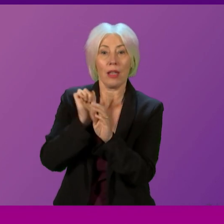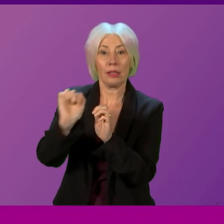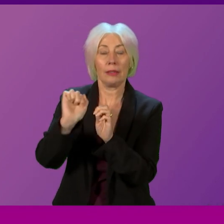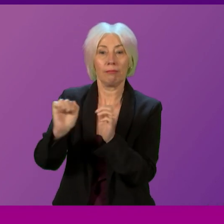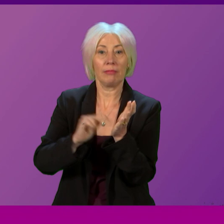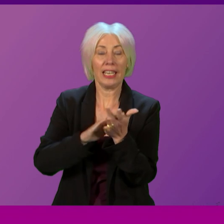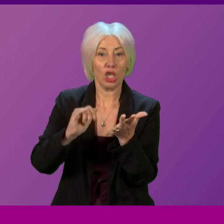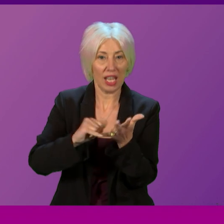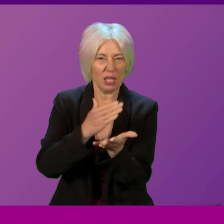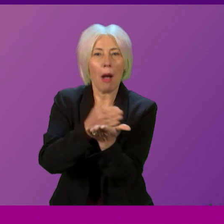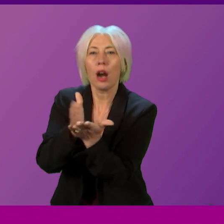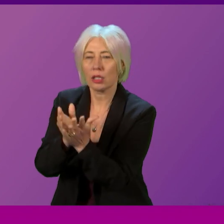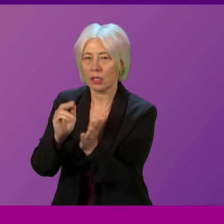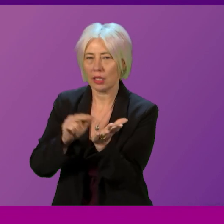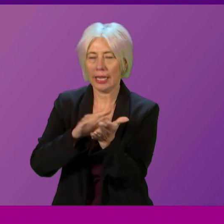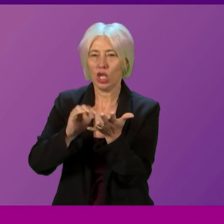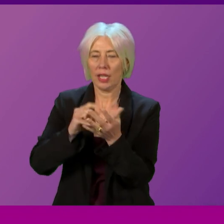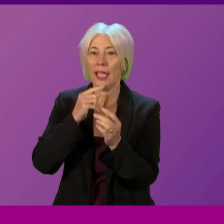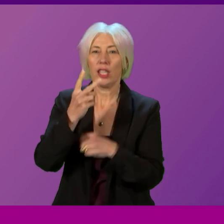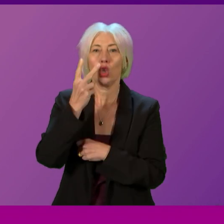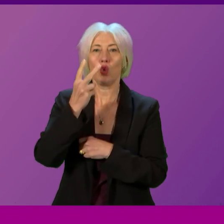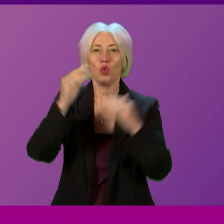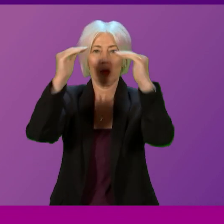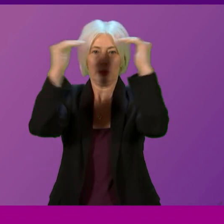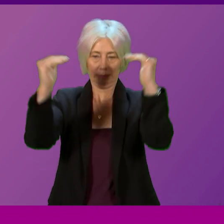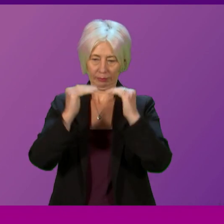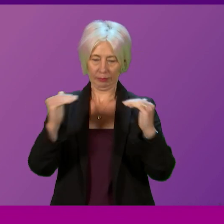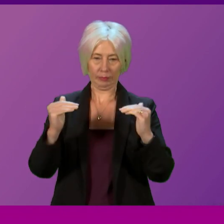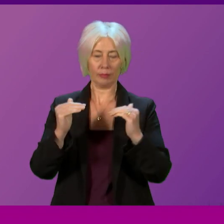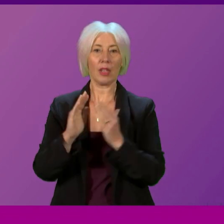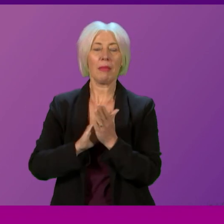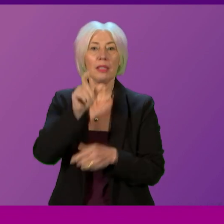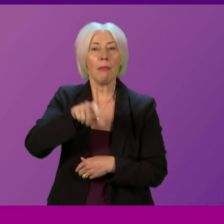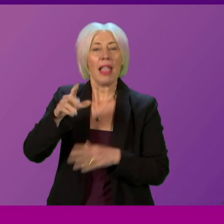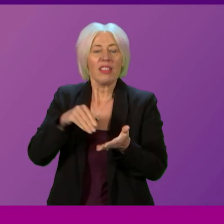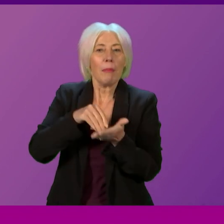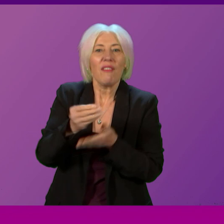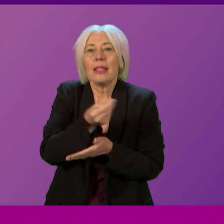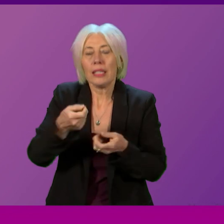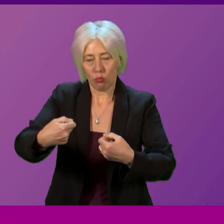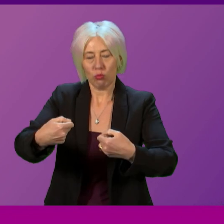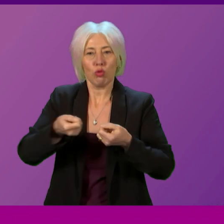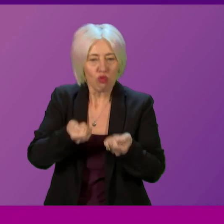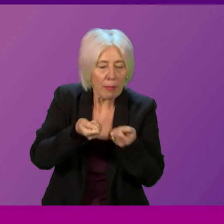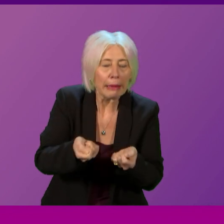They discussed a two-tier health service in which patients would have to pay for treatment and prescriptions.